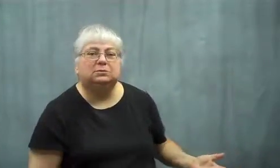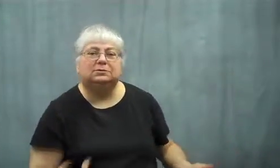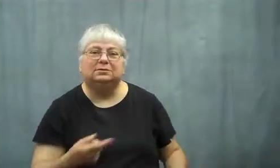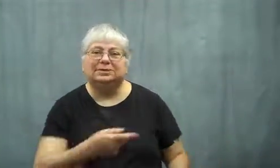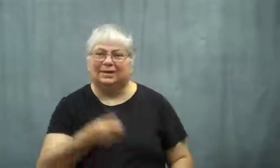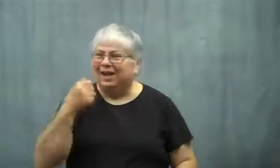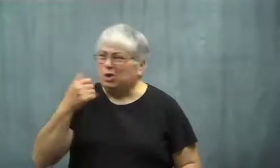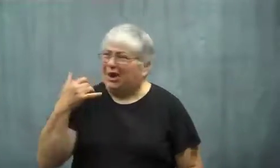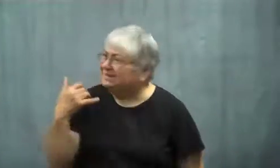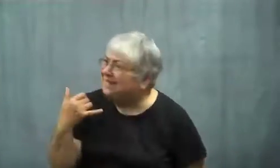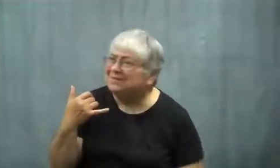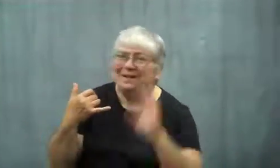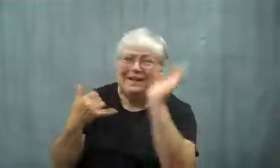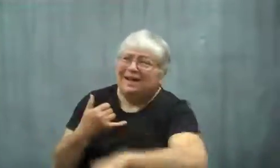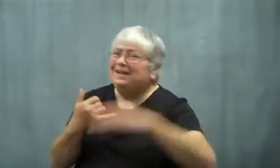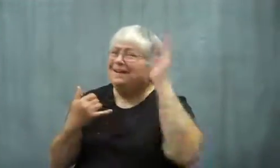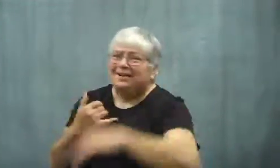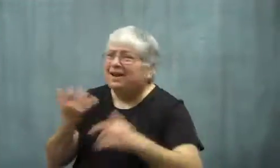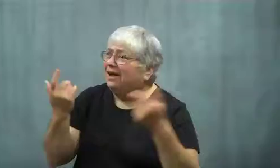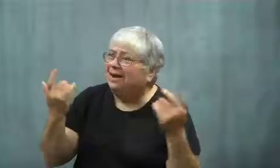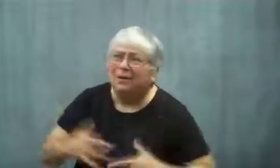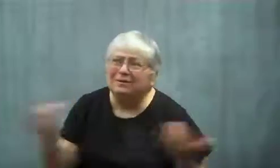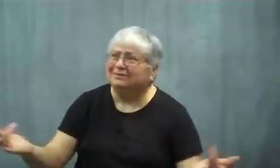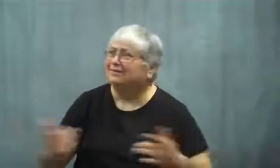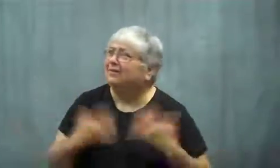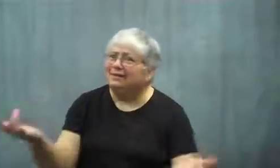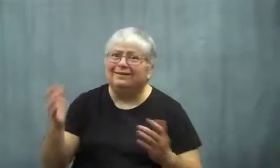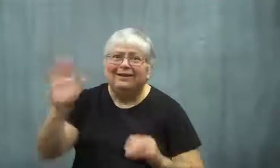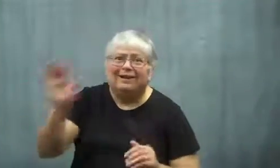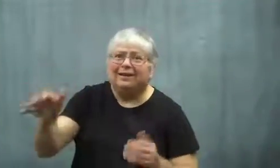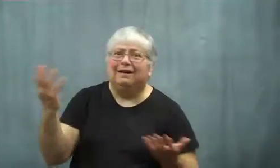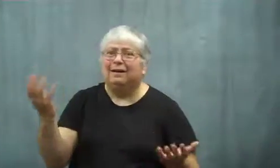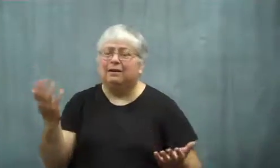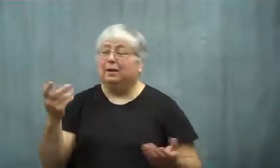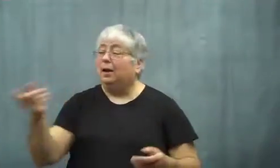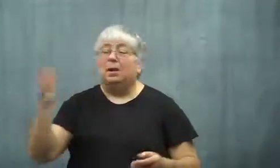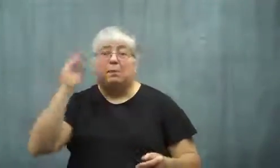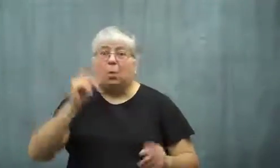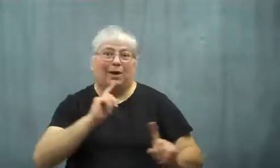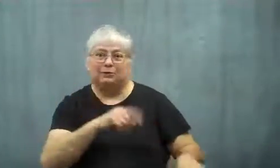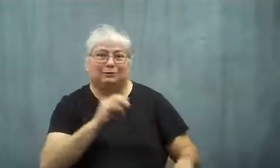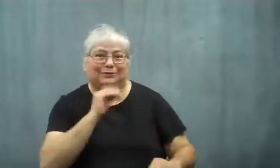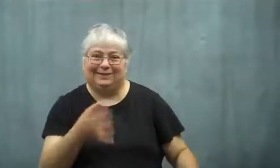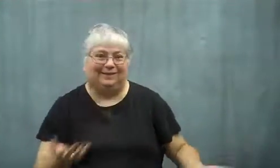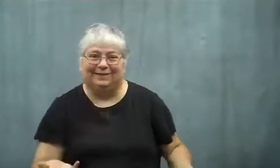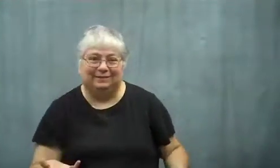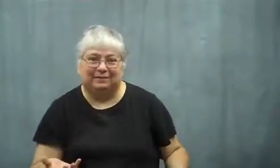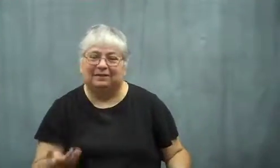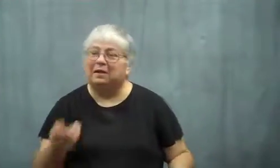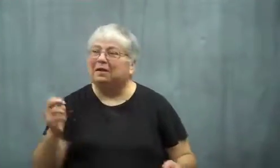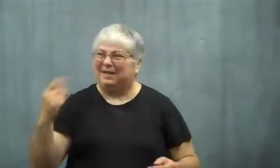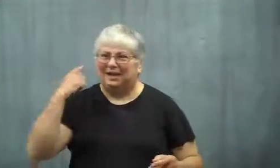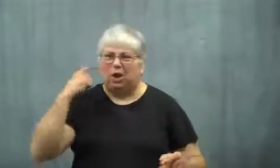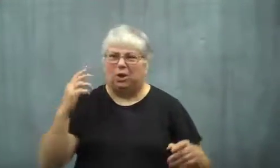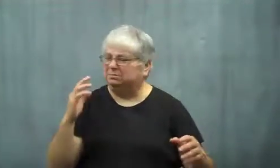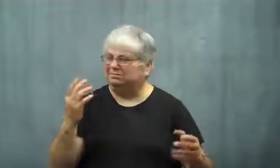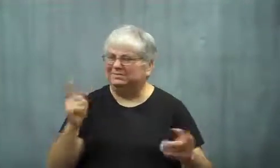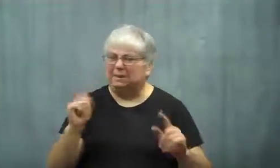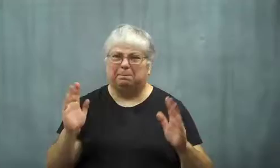The girl yelled on the phone asking what was happening. Martin didn't answer.